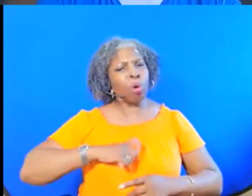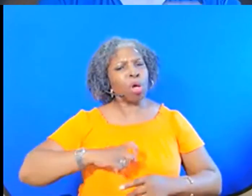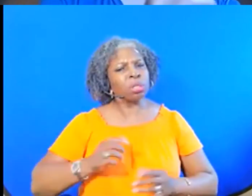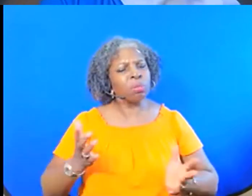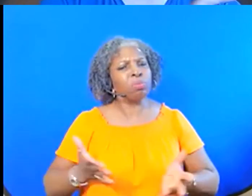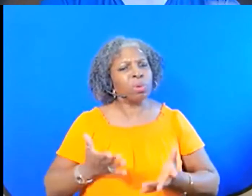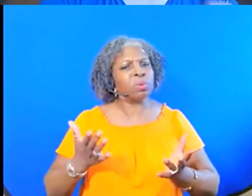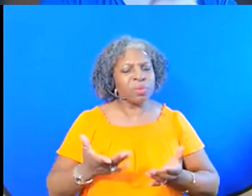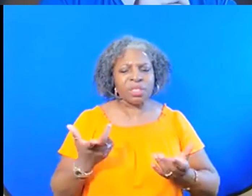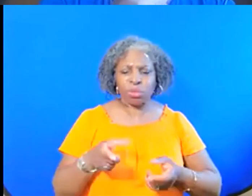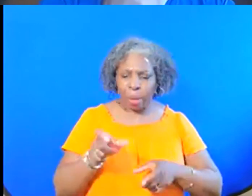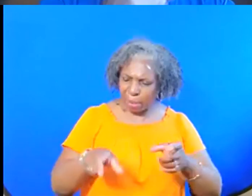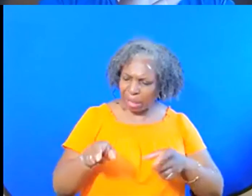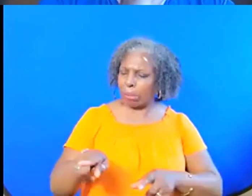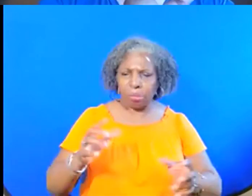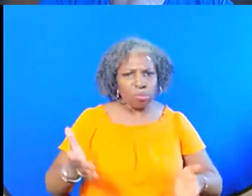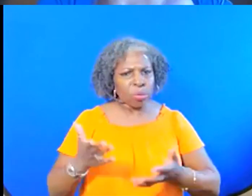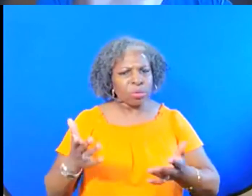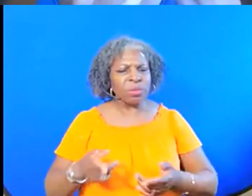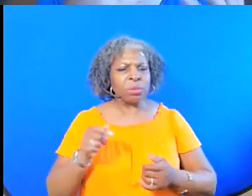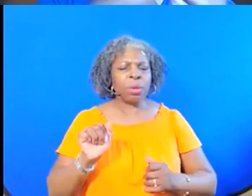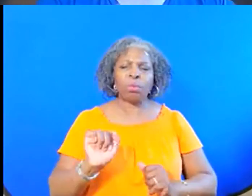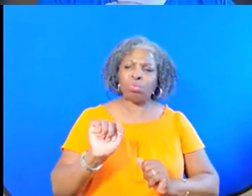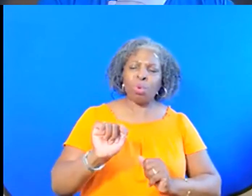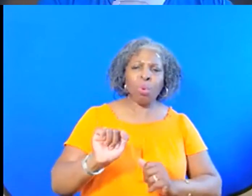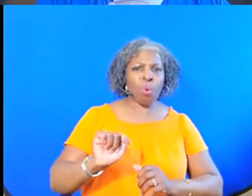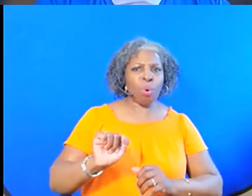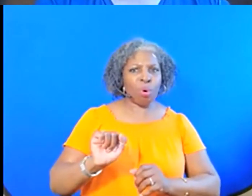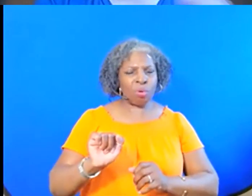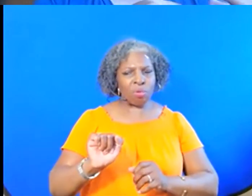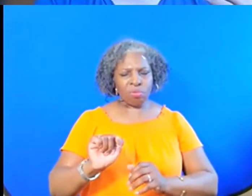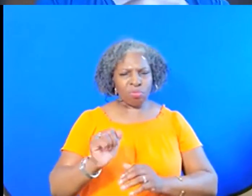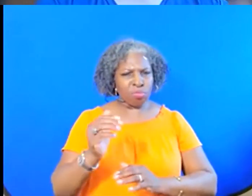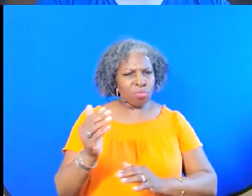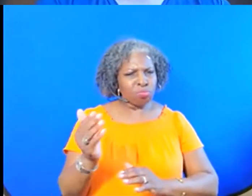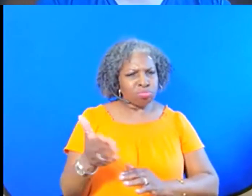but I was just curious about like, how, like, how are you thinking about the local motivation